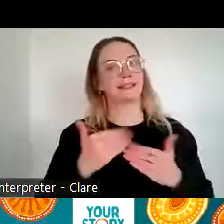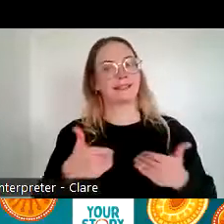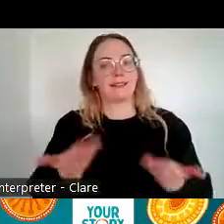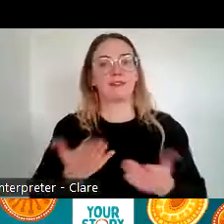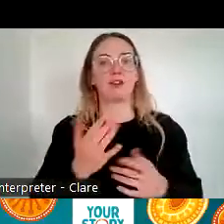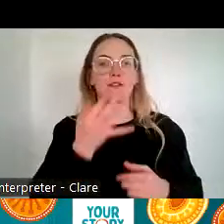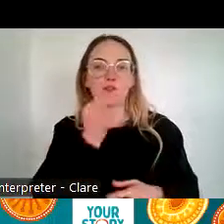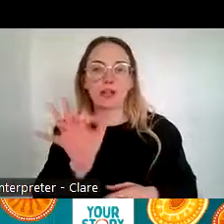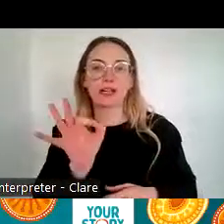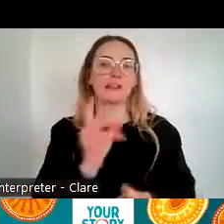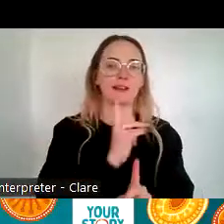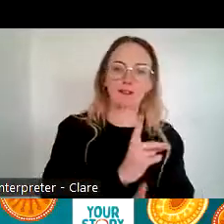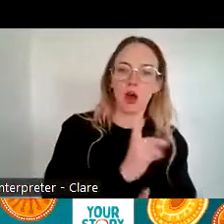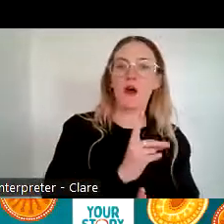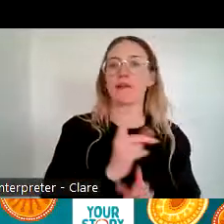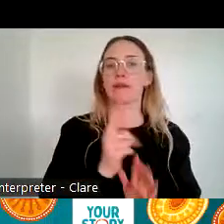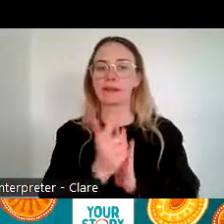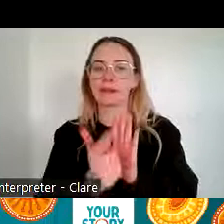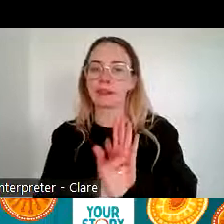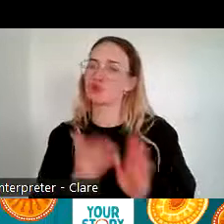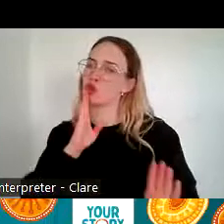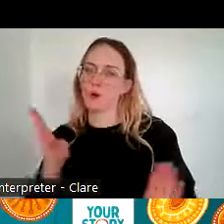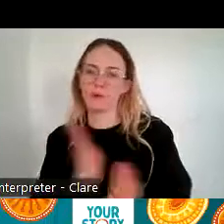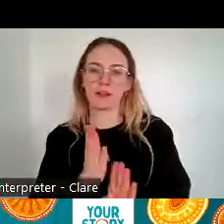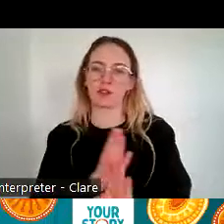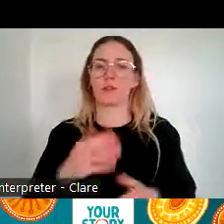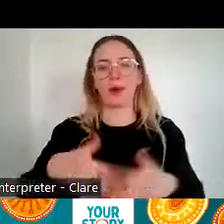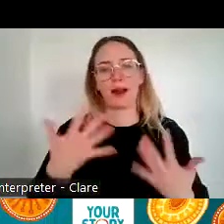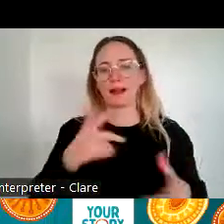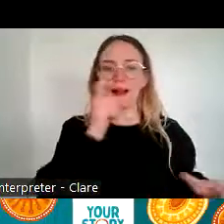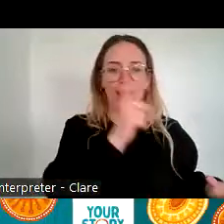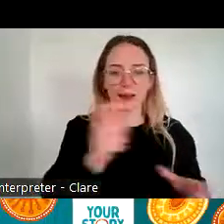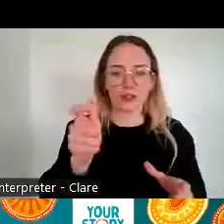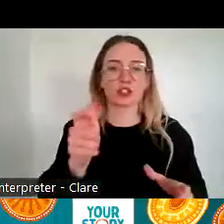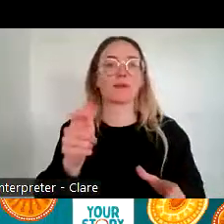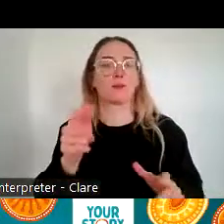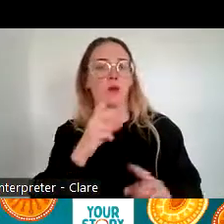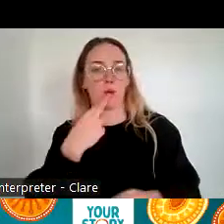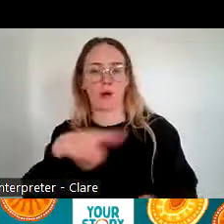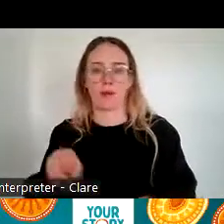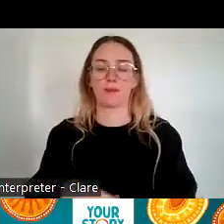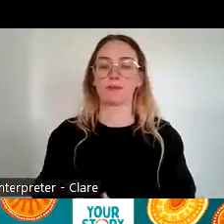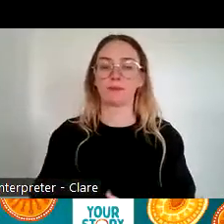and support to people under guardianship orders and their families as well as more generally.